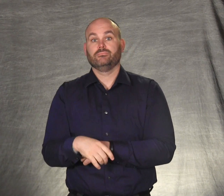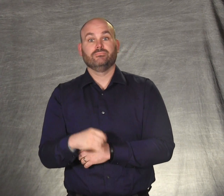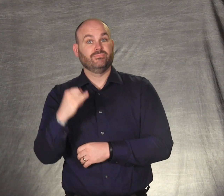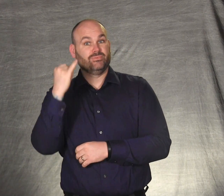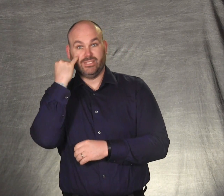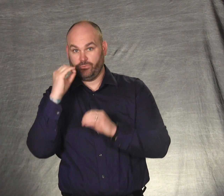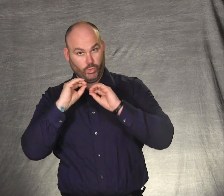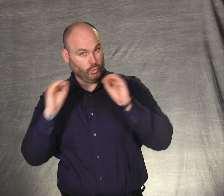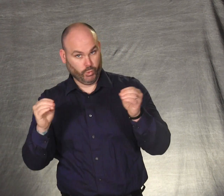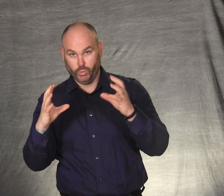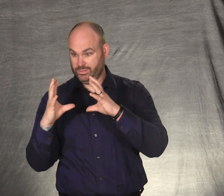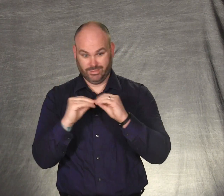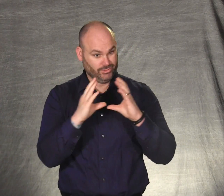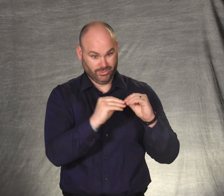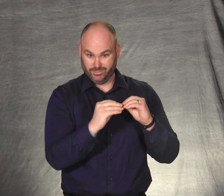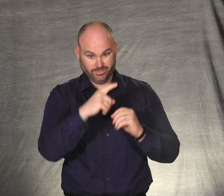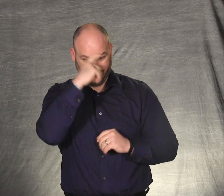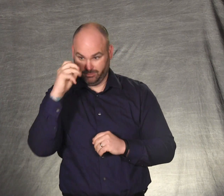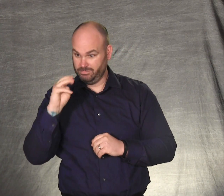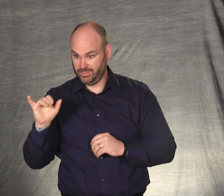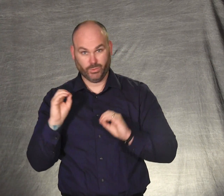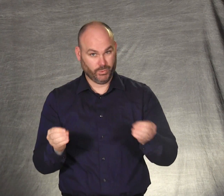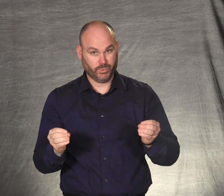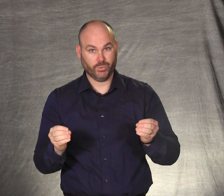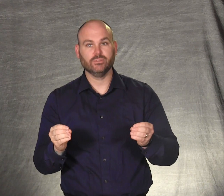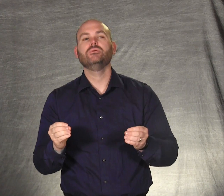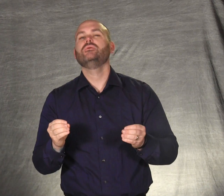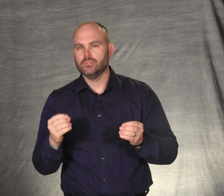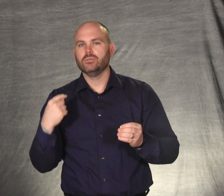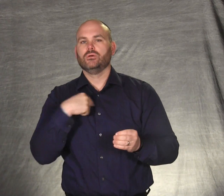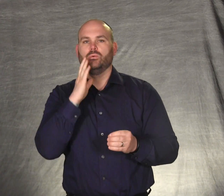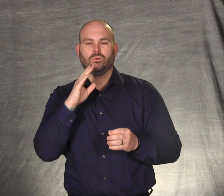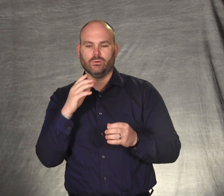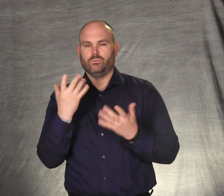If there is not a special session, we will have to wait